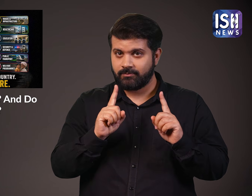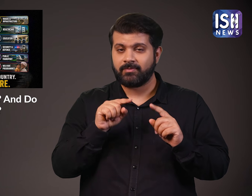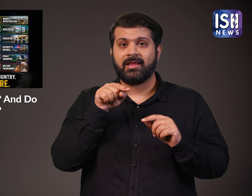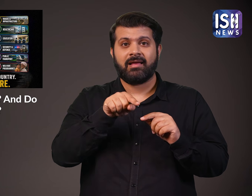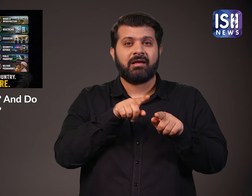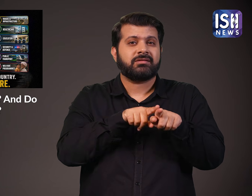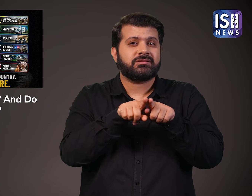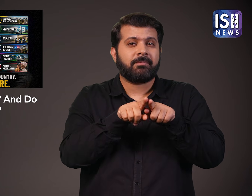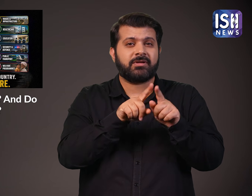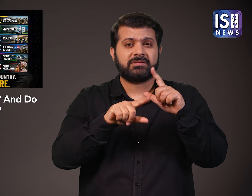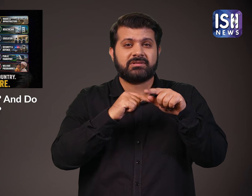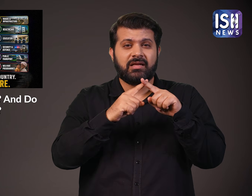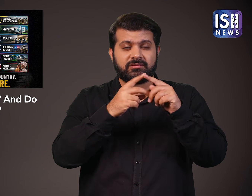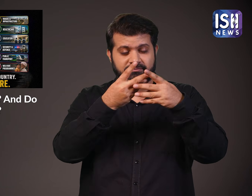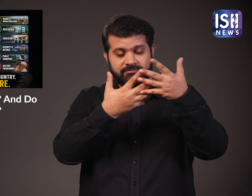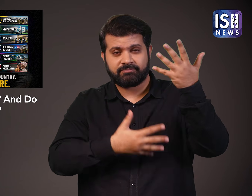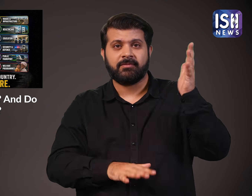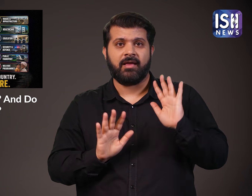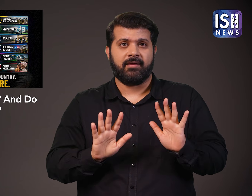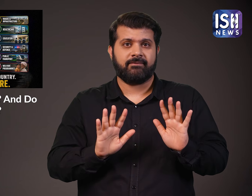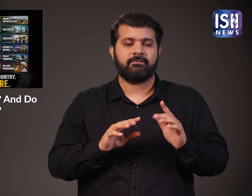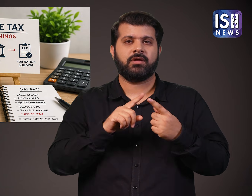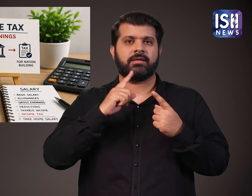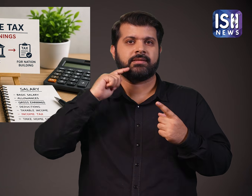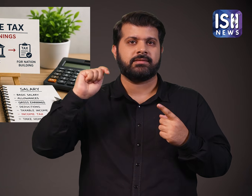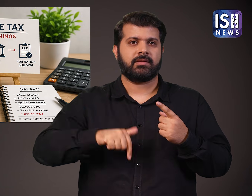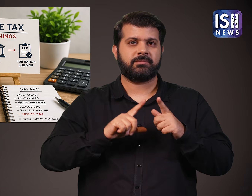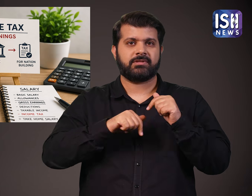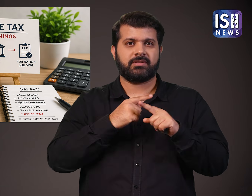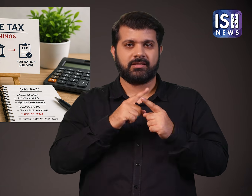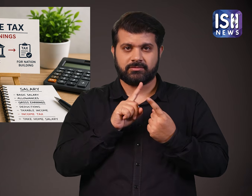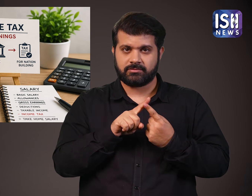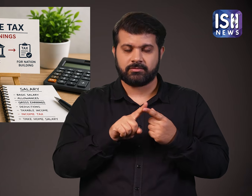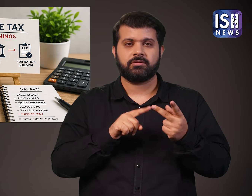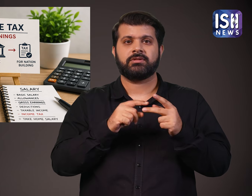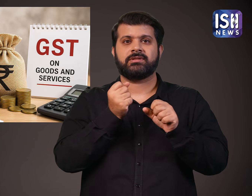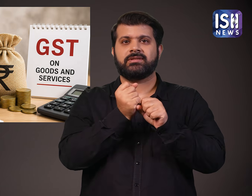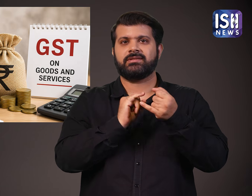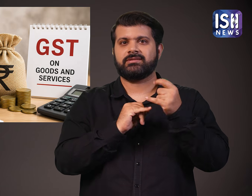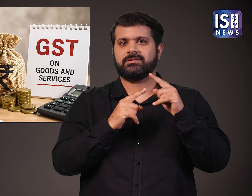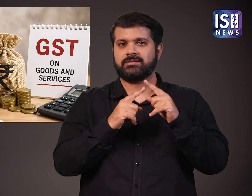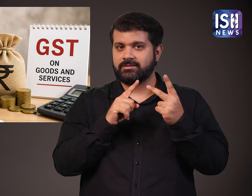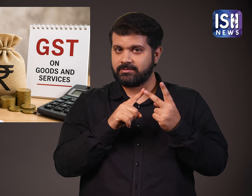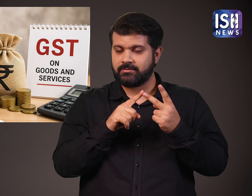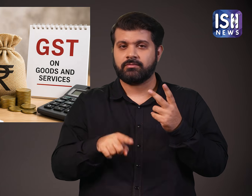There are different types of taxes. For example: 1) Income Tax 2) GST